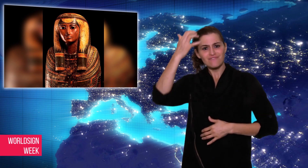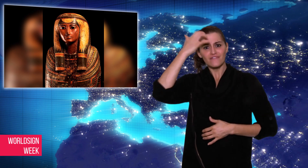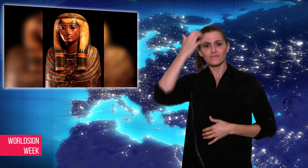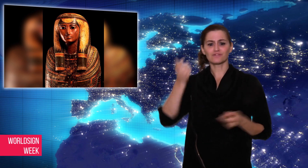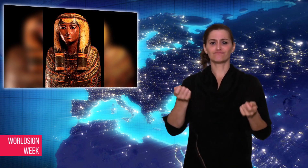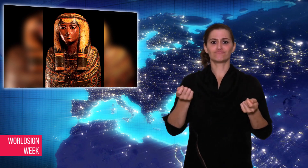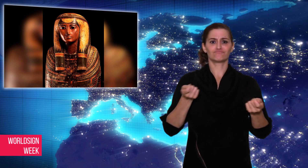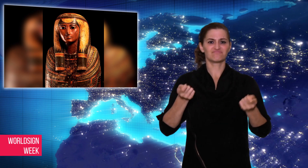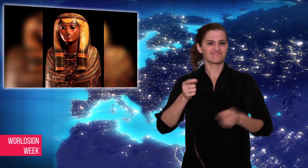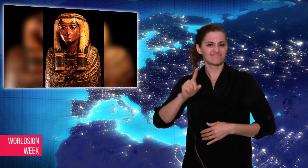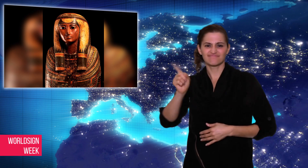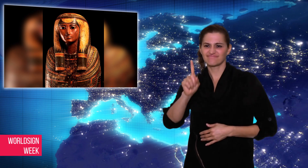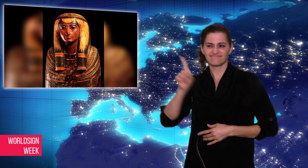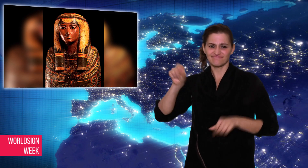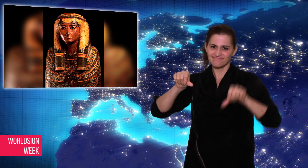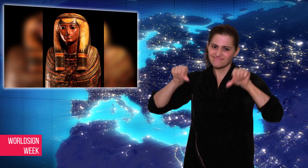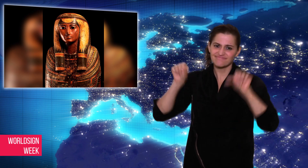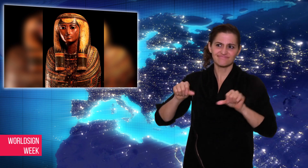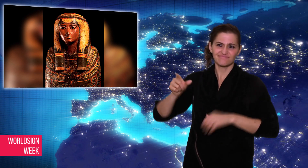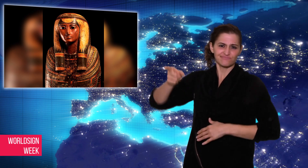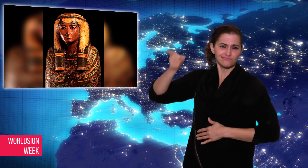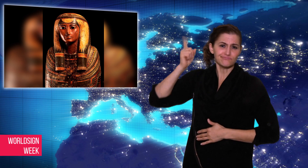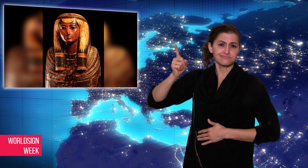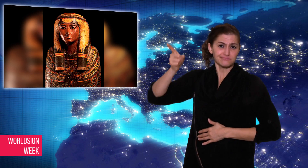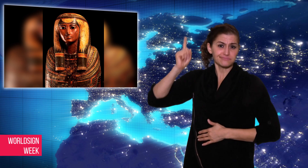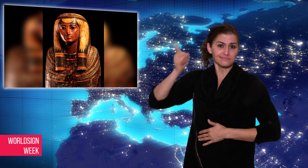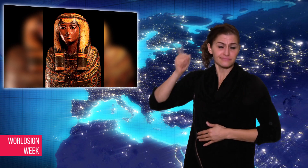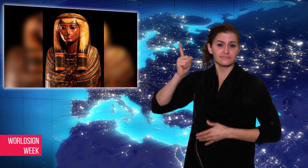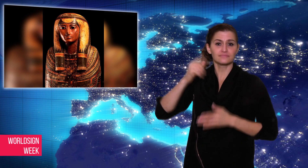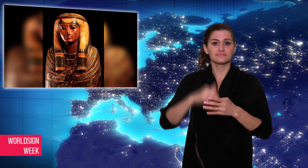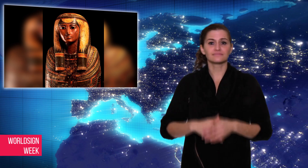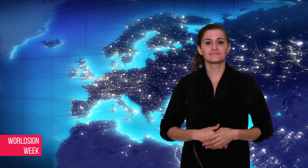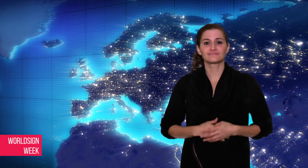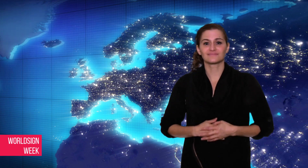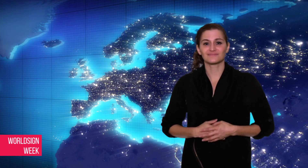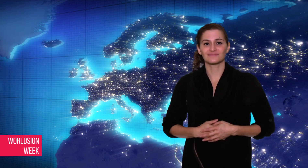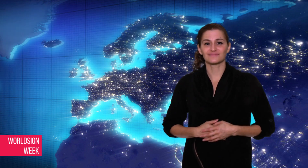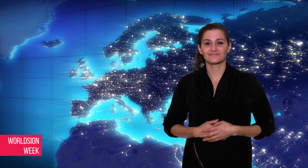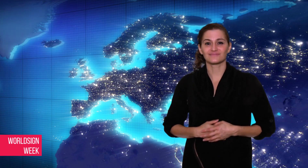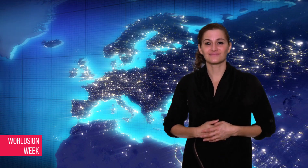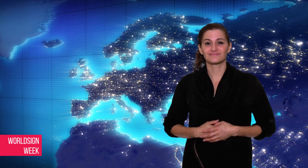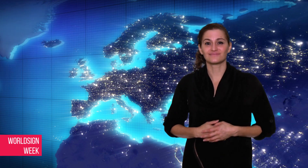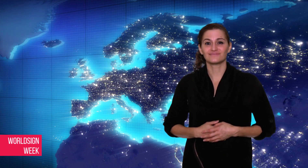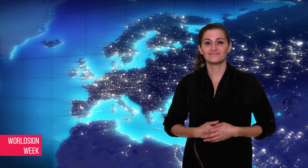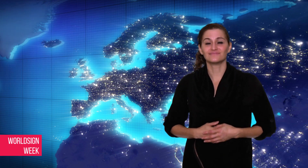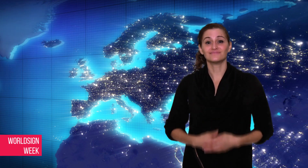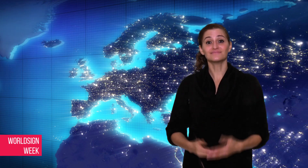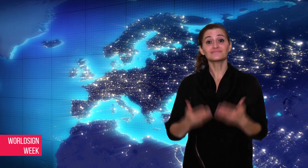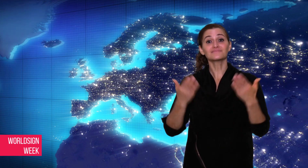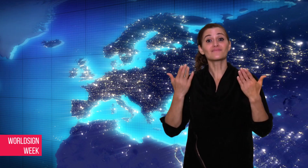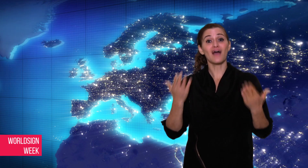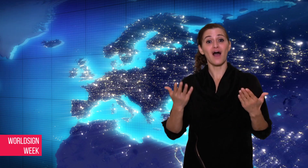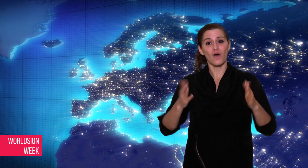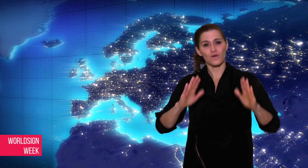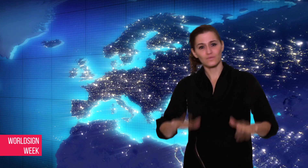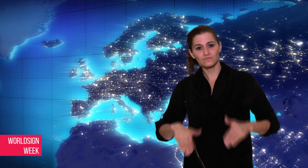and poor governance.”